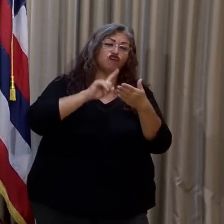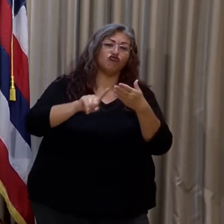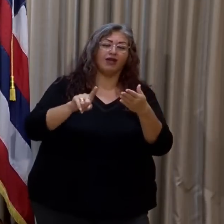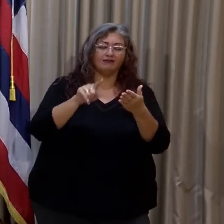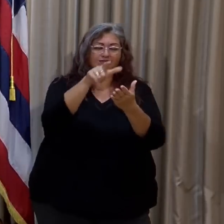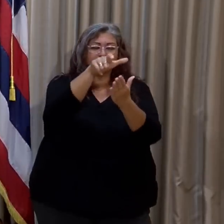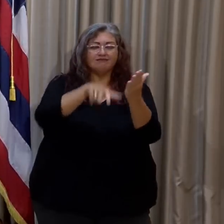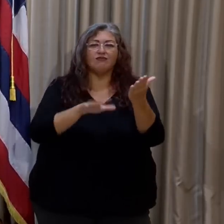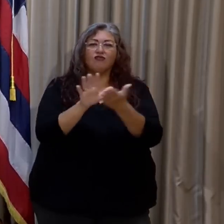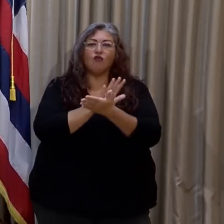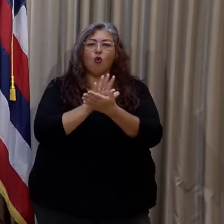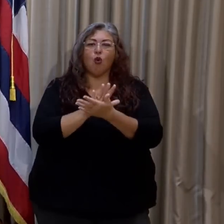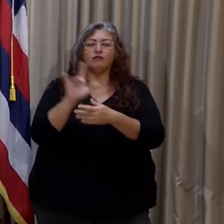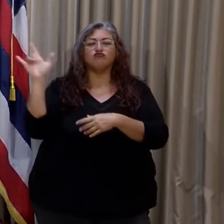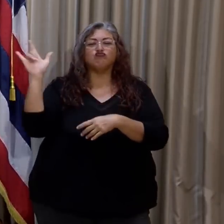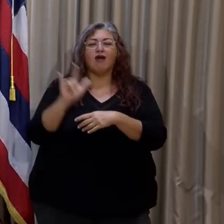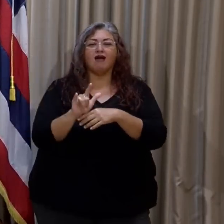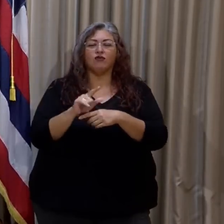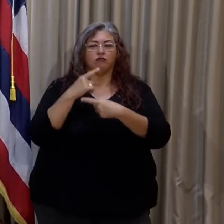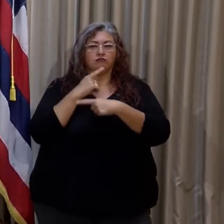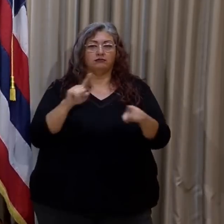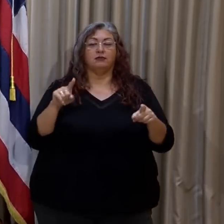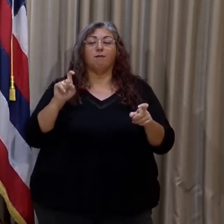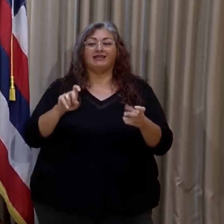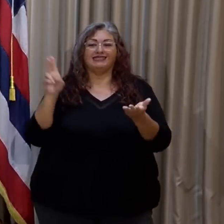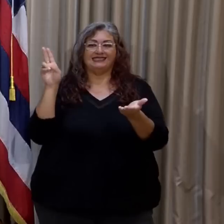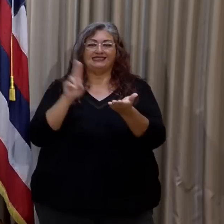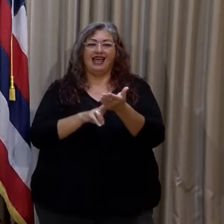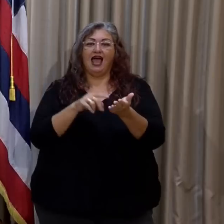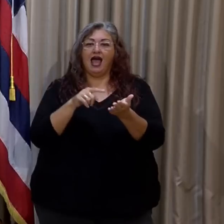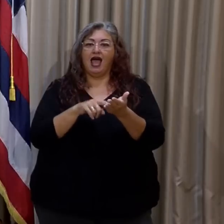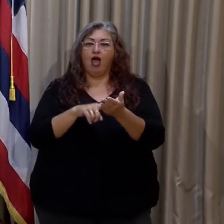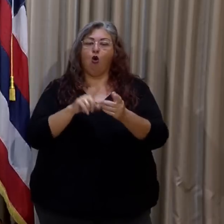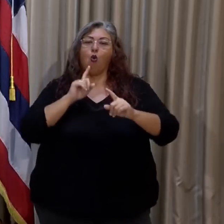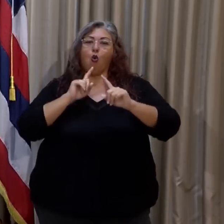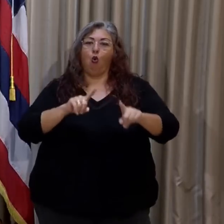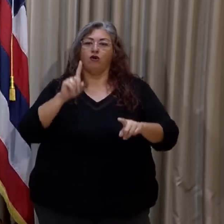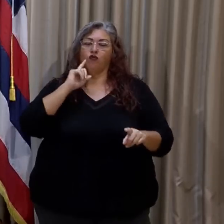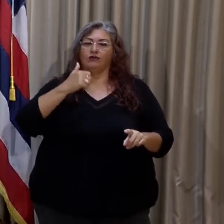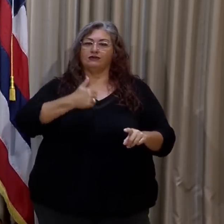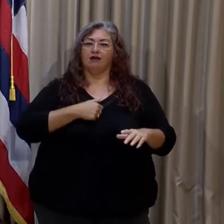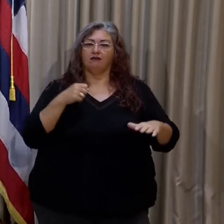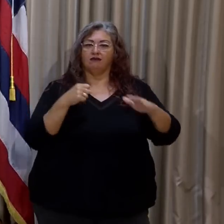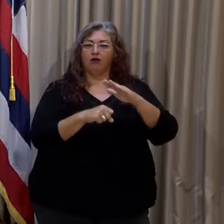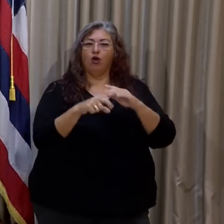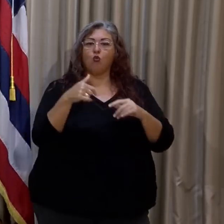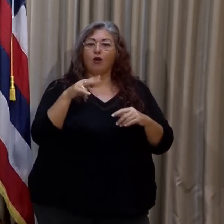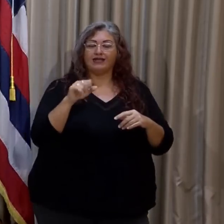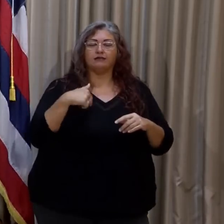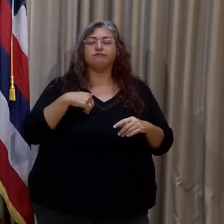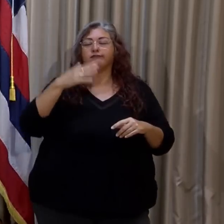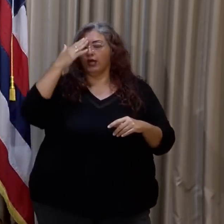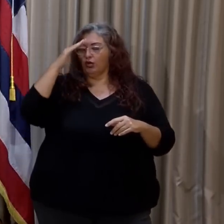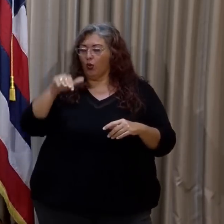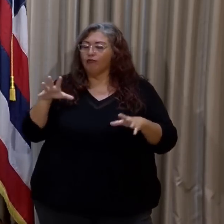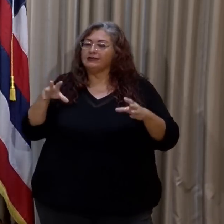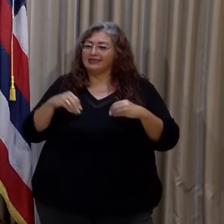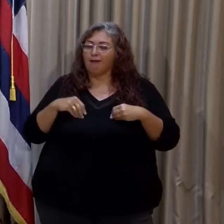PASSENGERS WILL THEN BE FUNNELED THE CONCOURSE TO HAVE THEIR TRAVEL DECLARATION VERIFIED. THAT IS ALSO WHERE THE PASSENGER